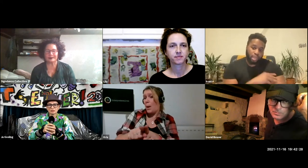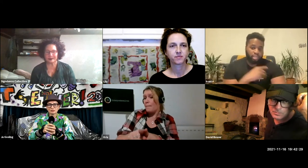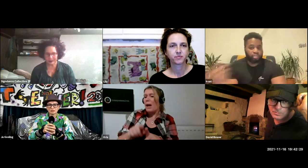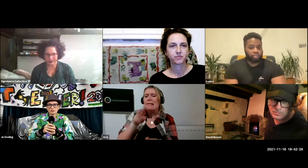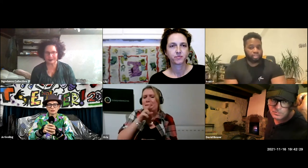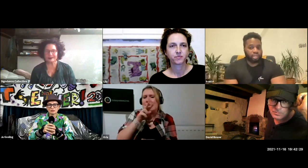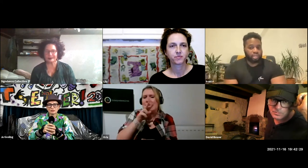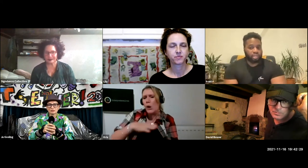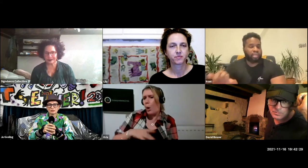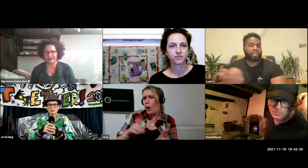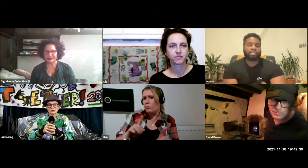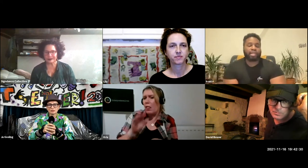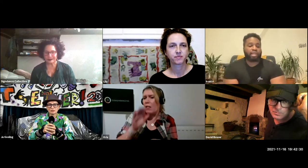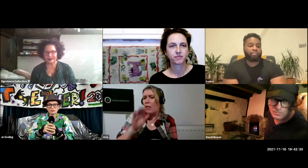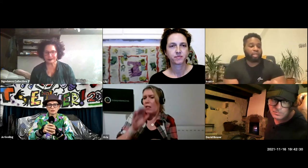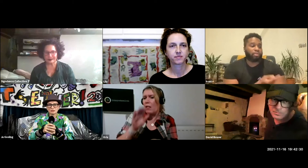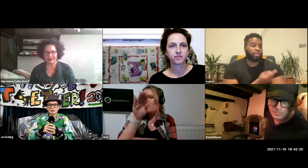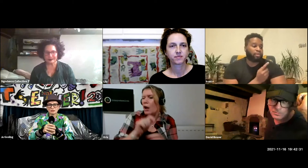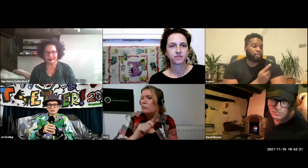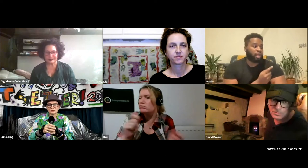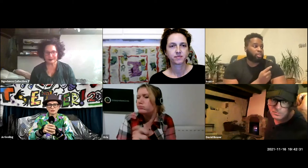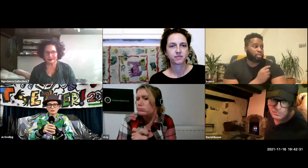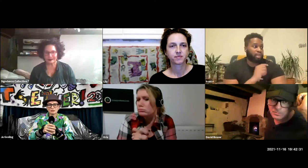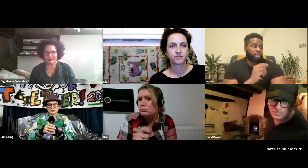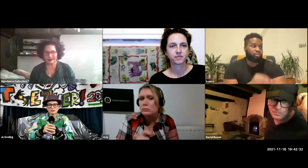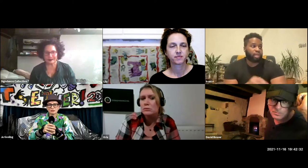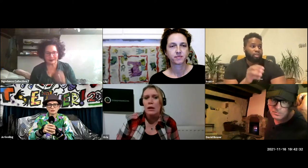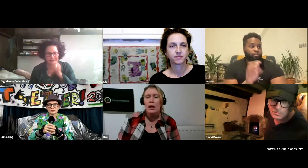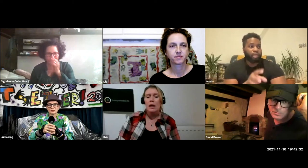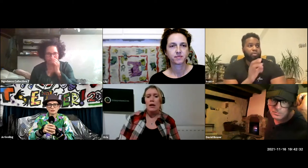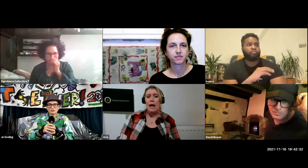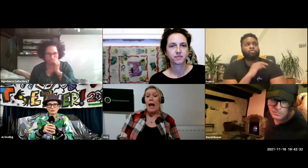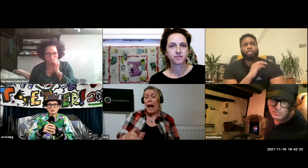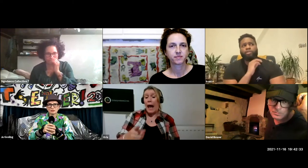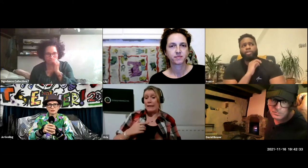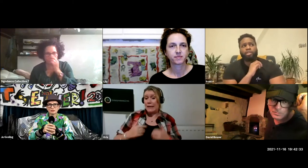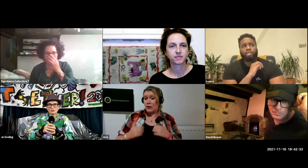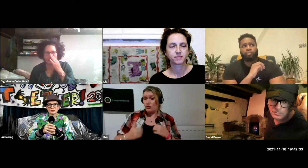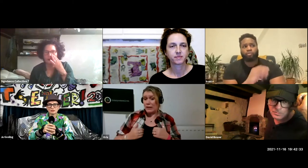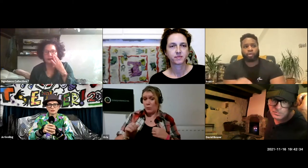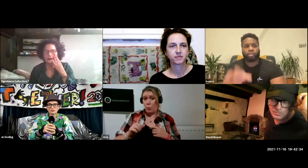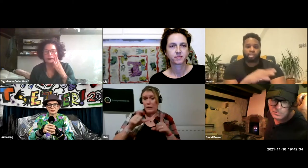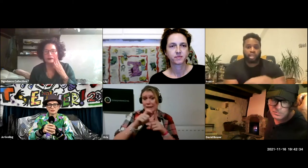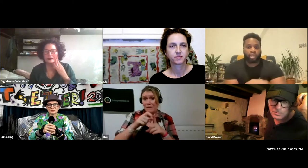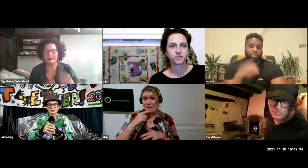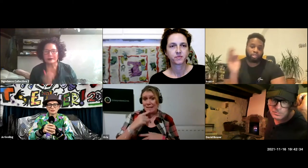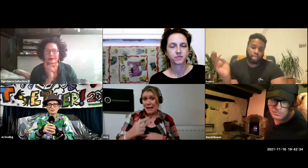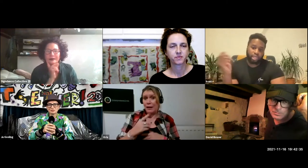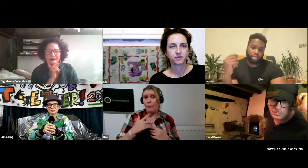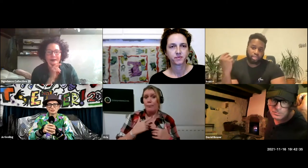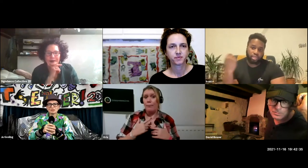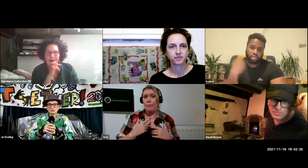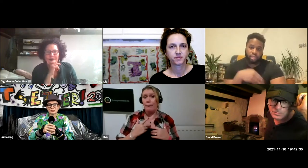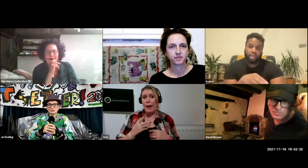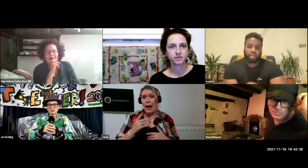Thank you so much for continuing to have a relationship with